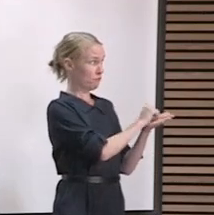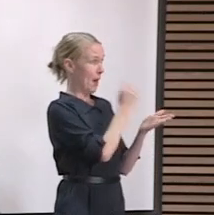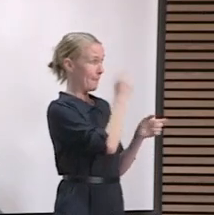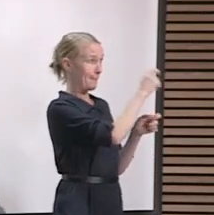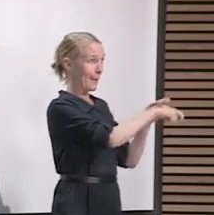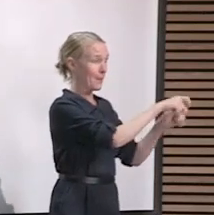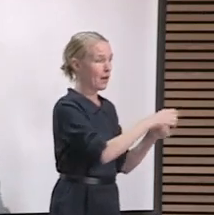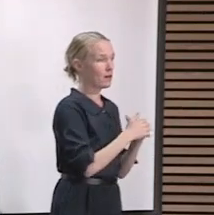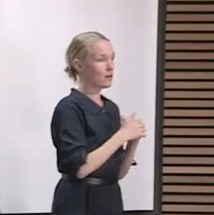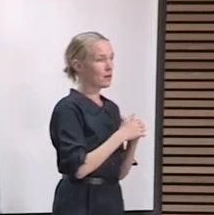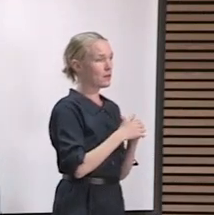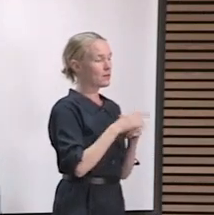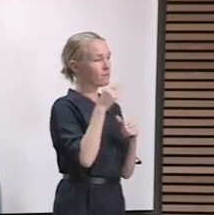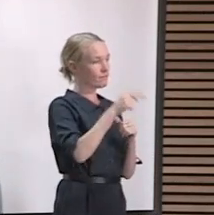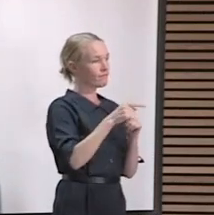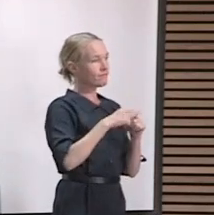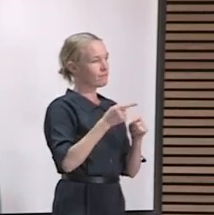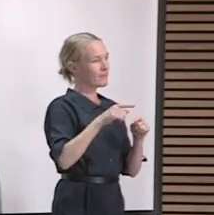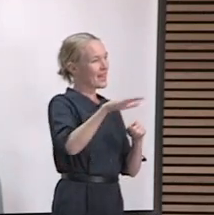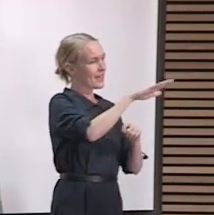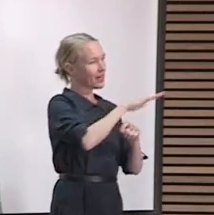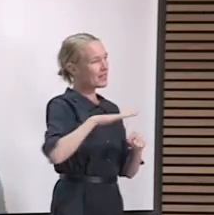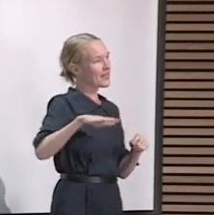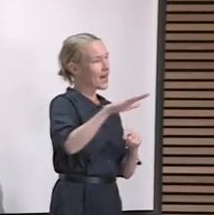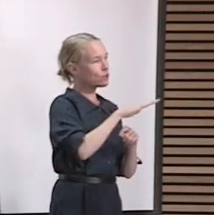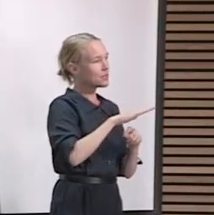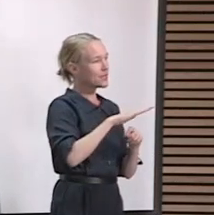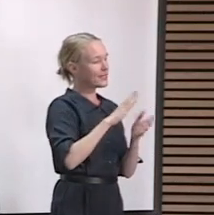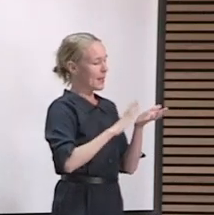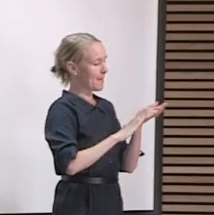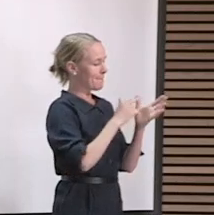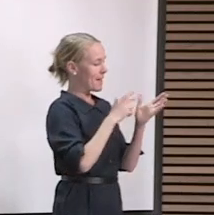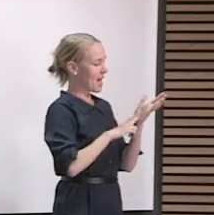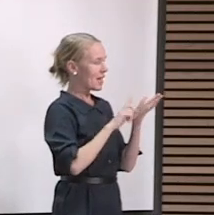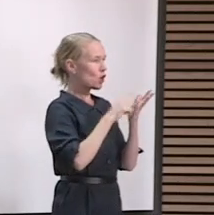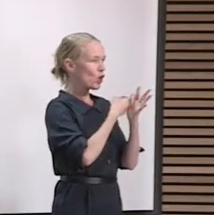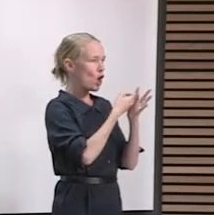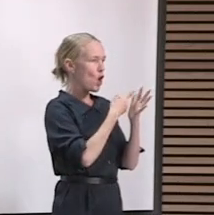really confident in that. And